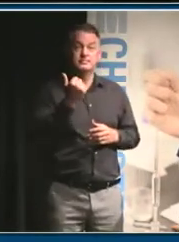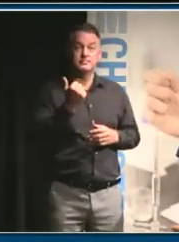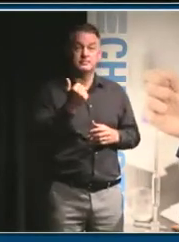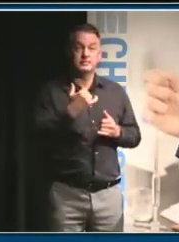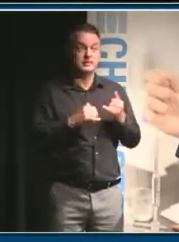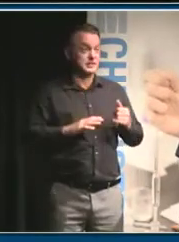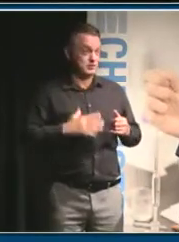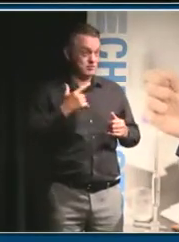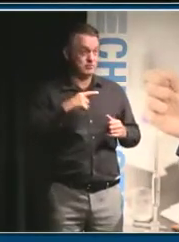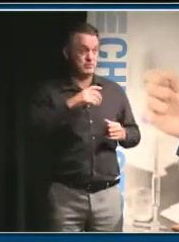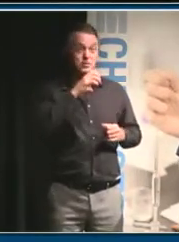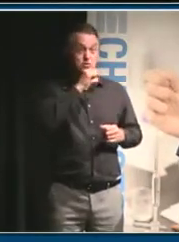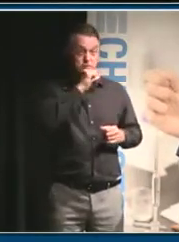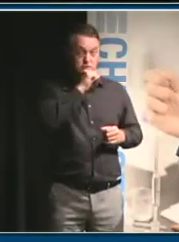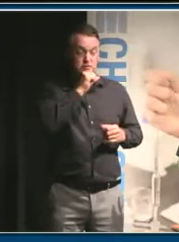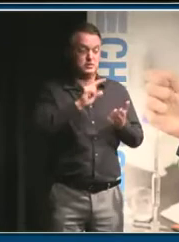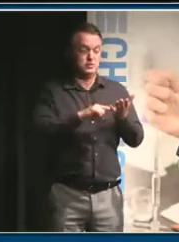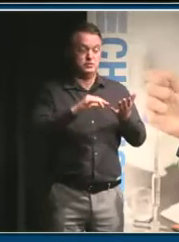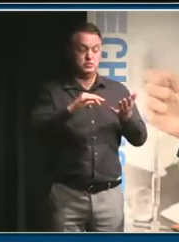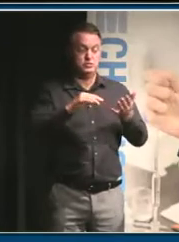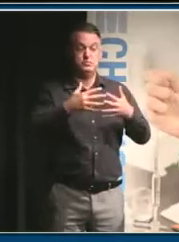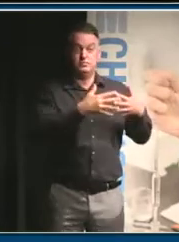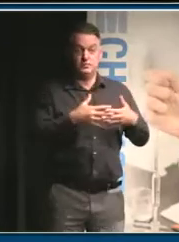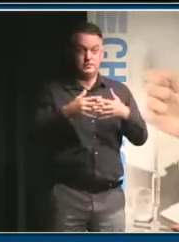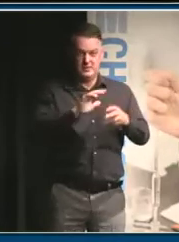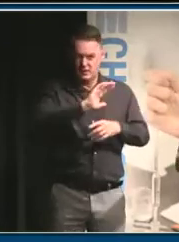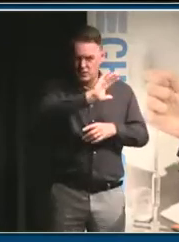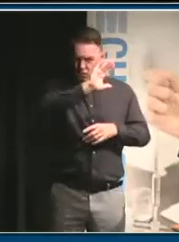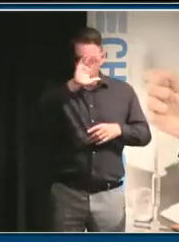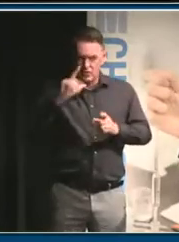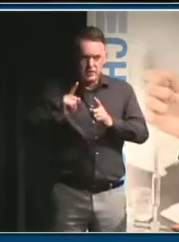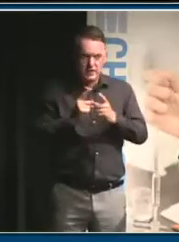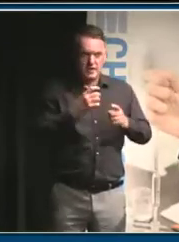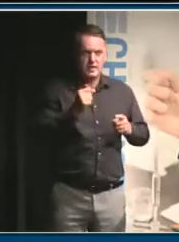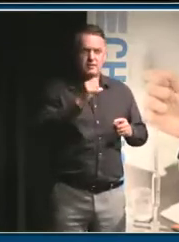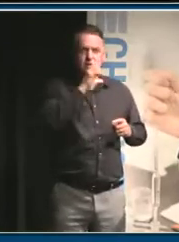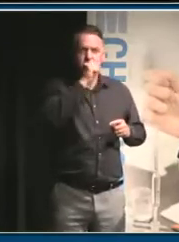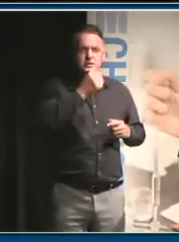Oranges in the United States every personal product was orange scented a few years ago.